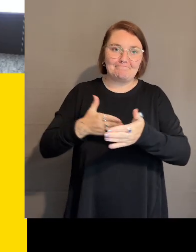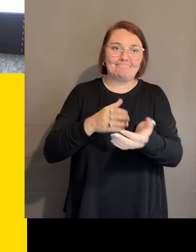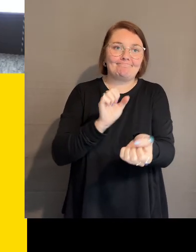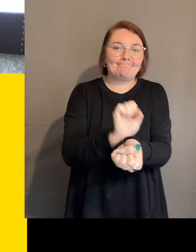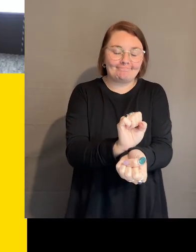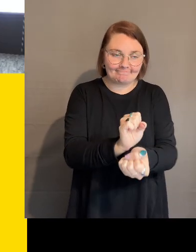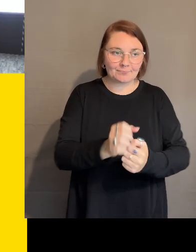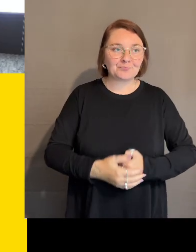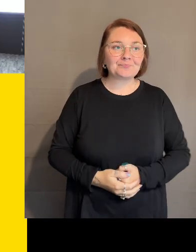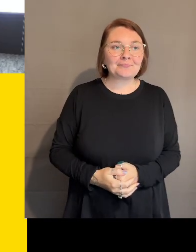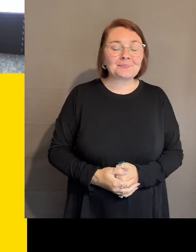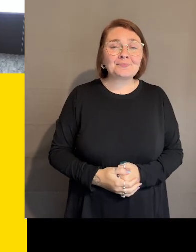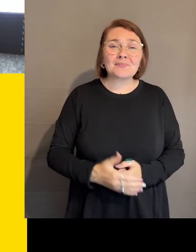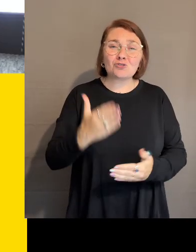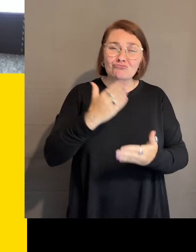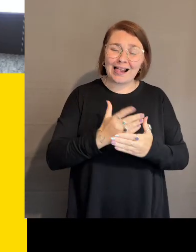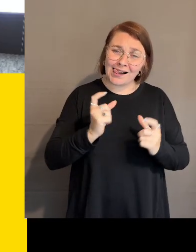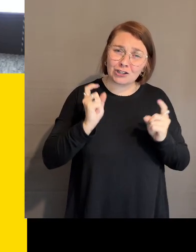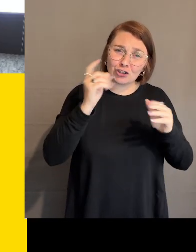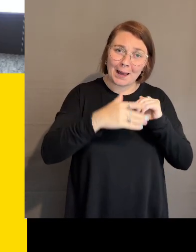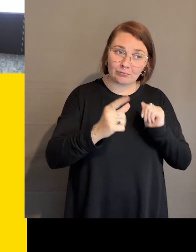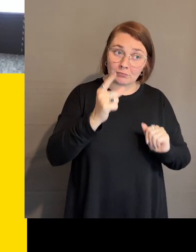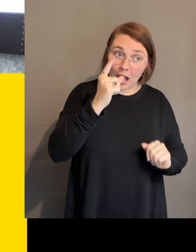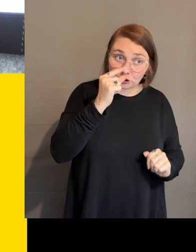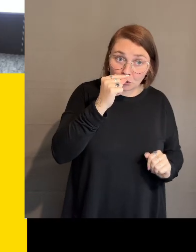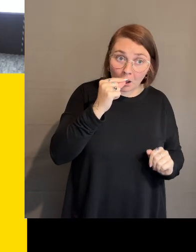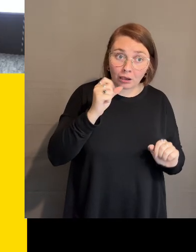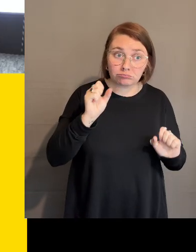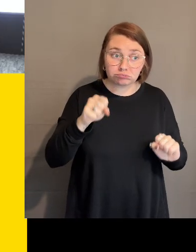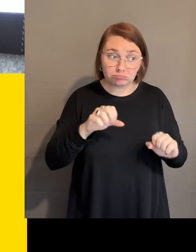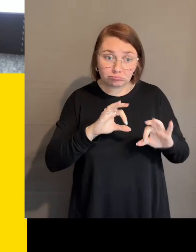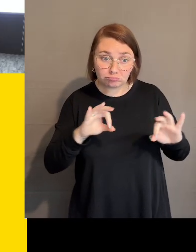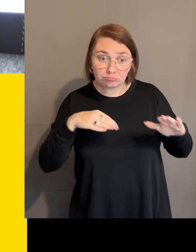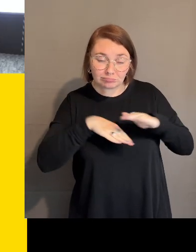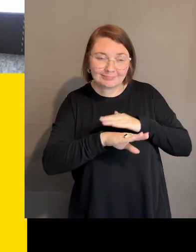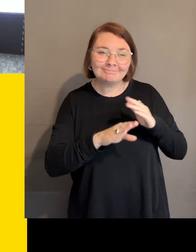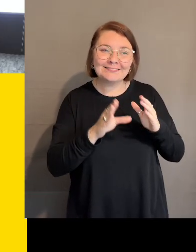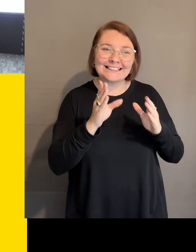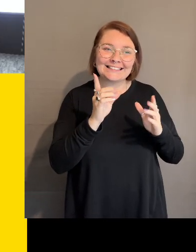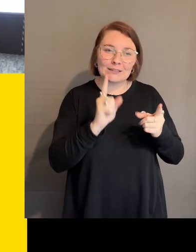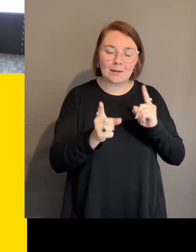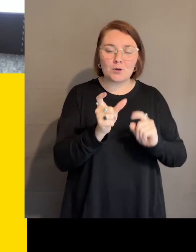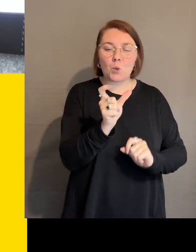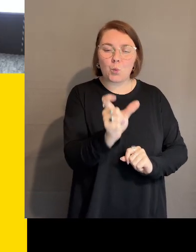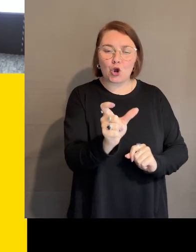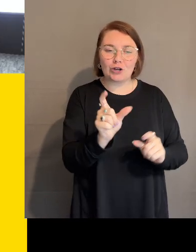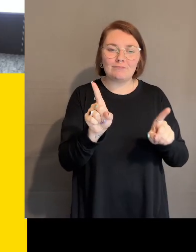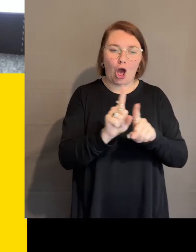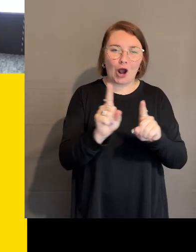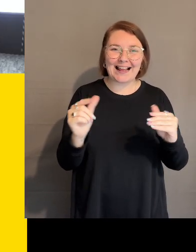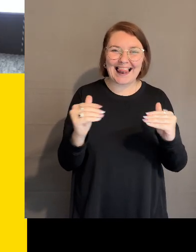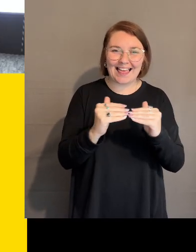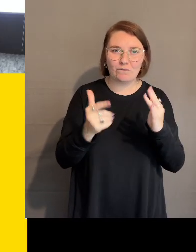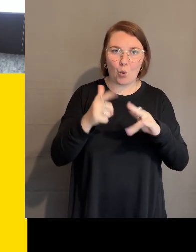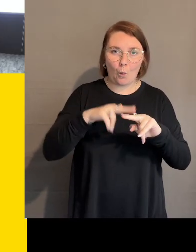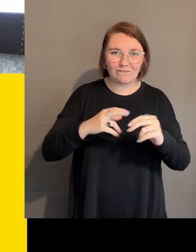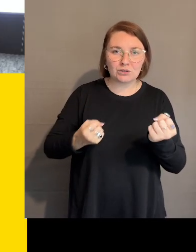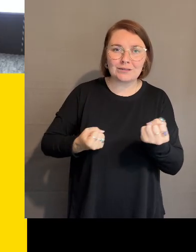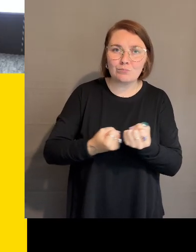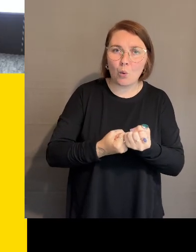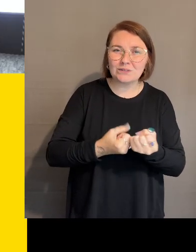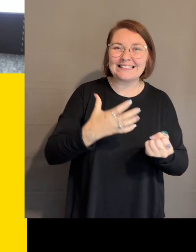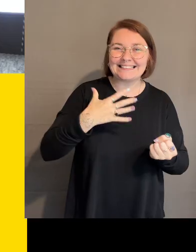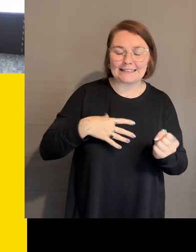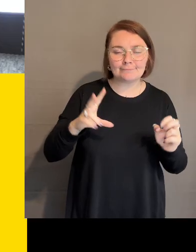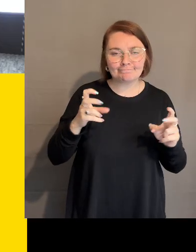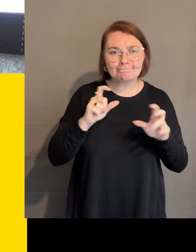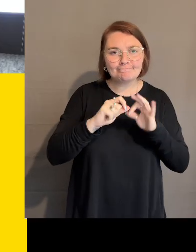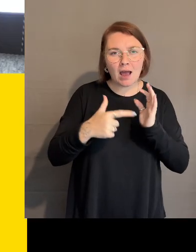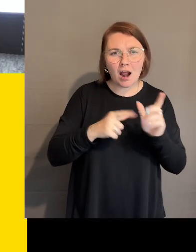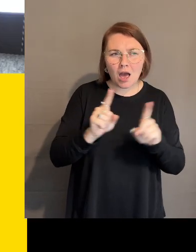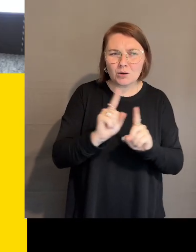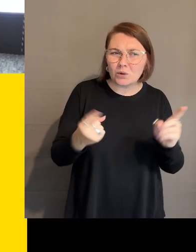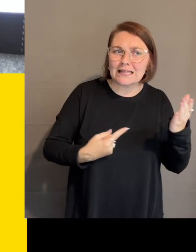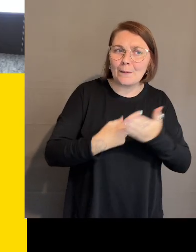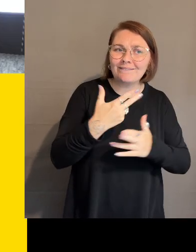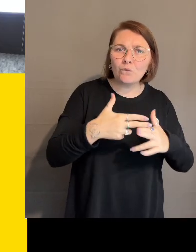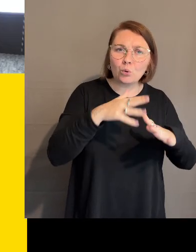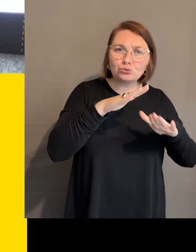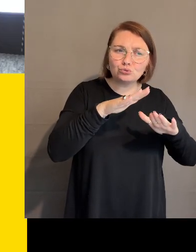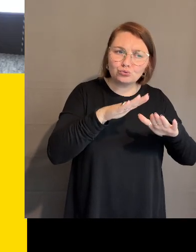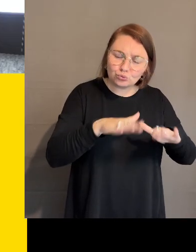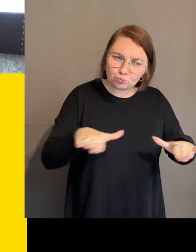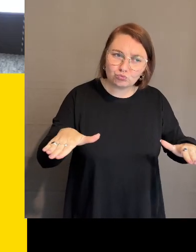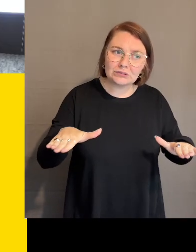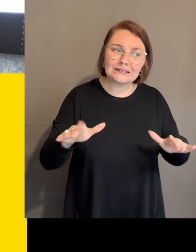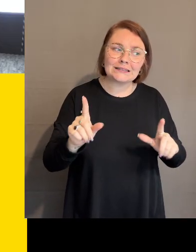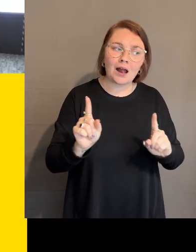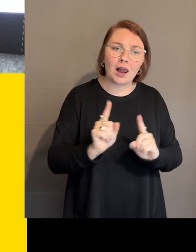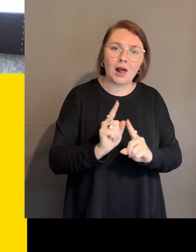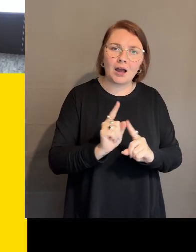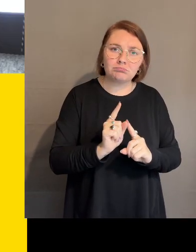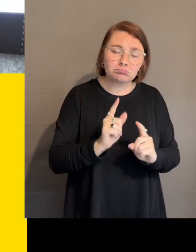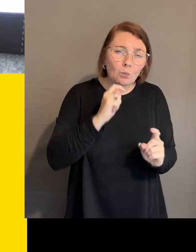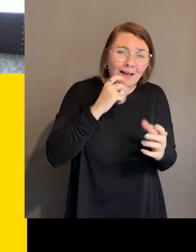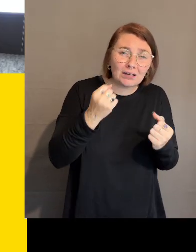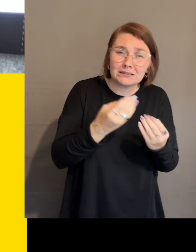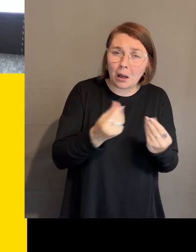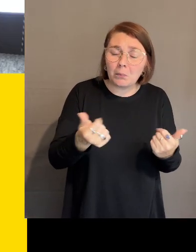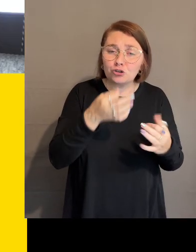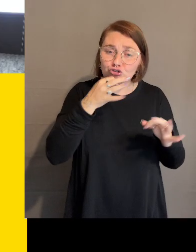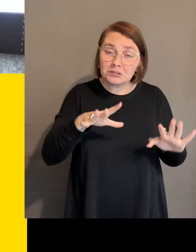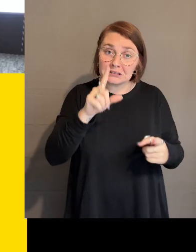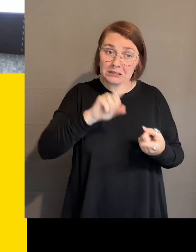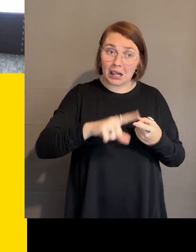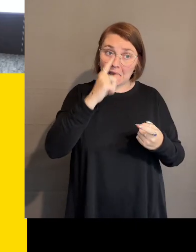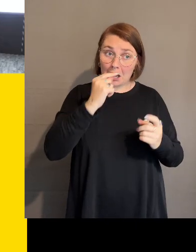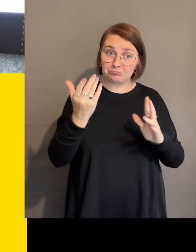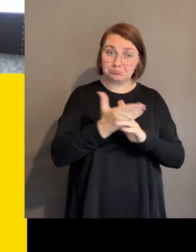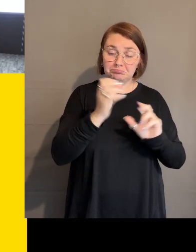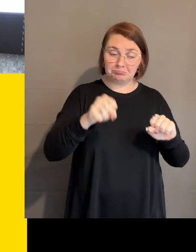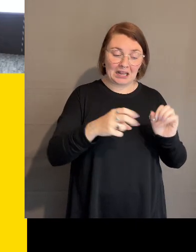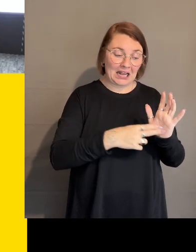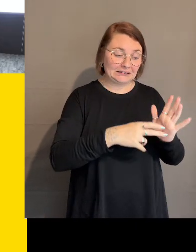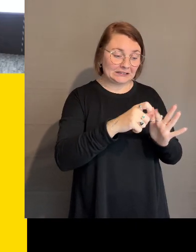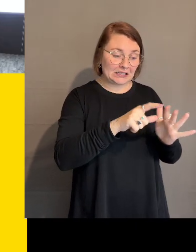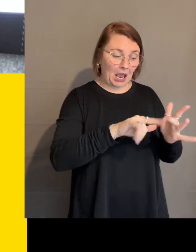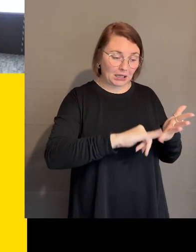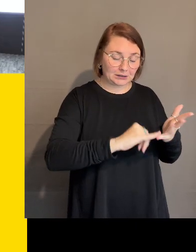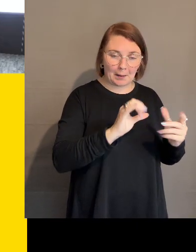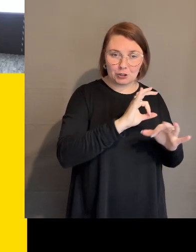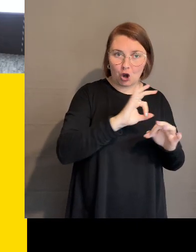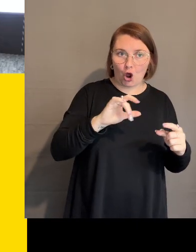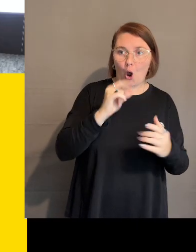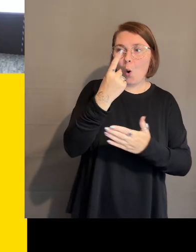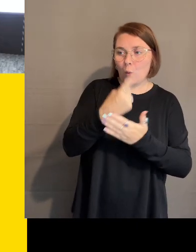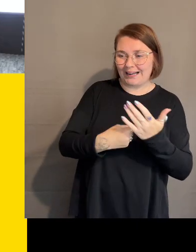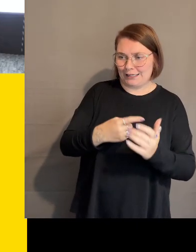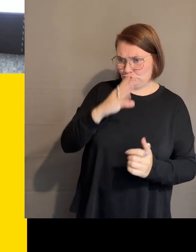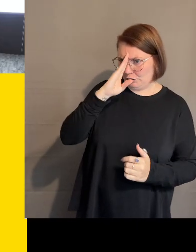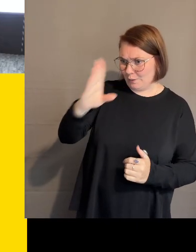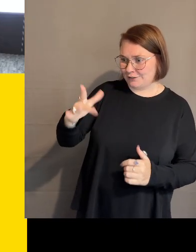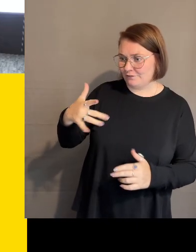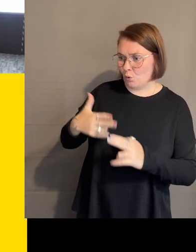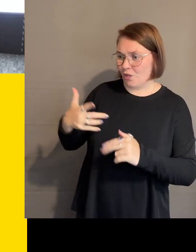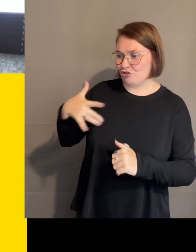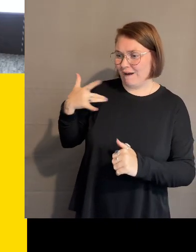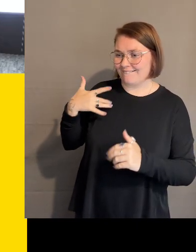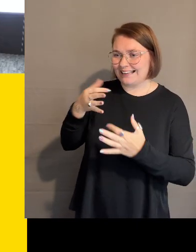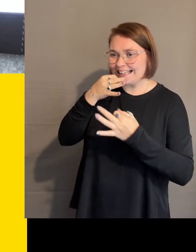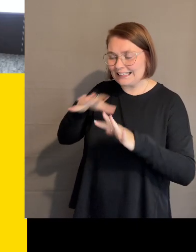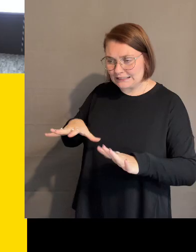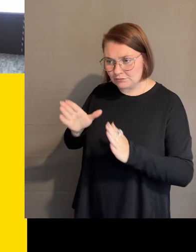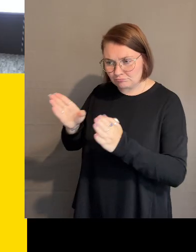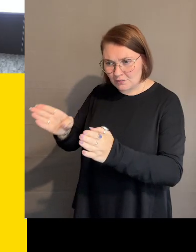Really real concern about, kind of, eligibility, so some of this comes to the wording of the, kind of, levels of support needs, but also what happens for children, you know, there will be some children who will still be eligible for the NDIS, they won't necessarily just be put straight into the Riving Kids,